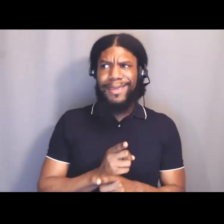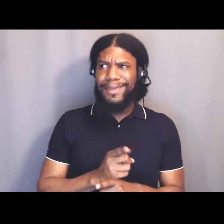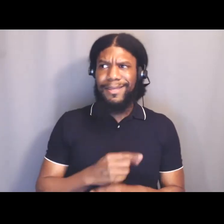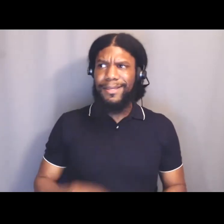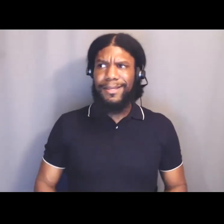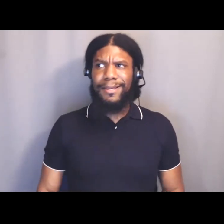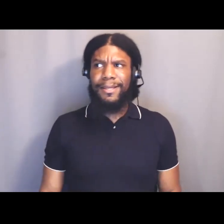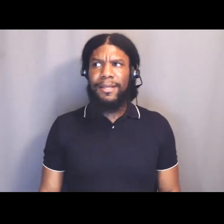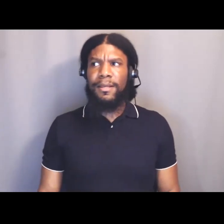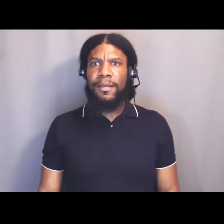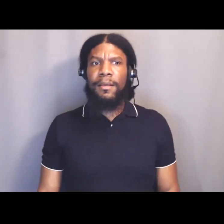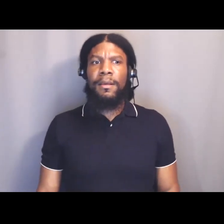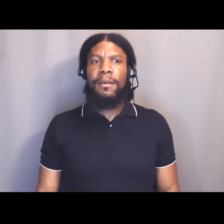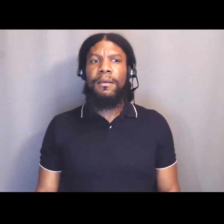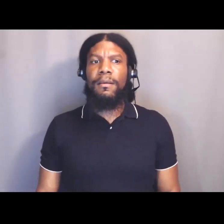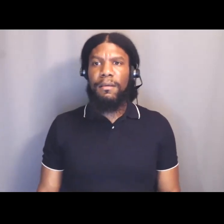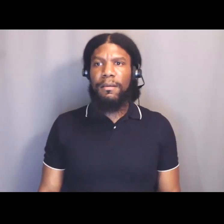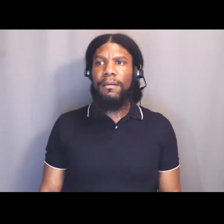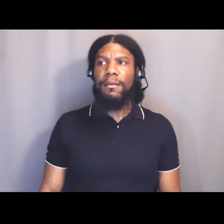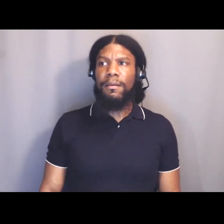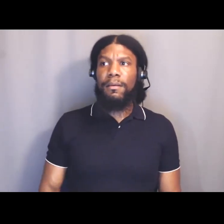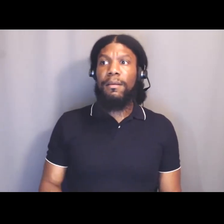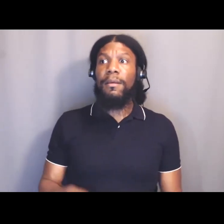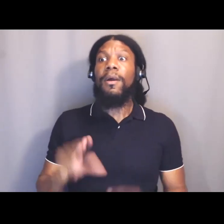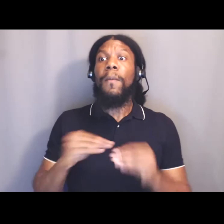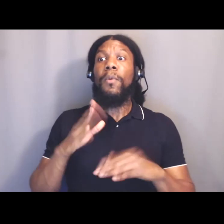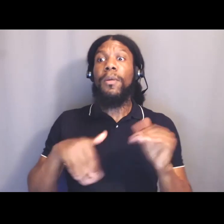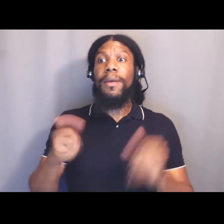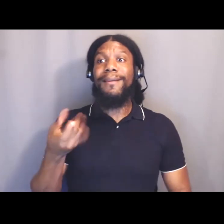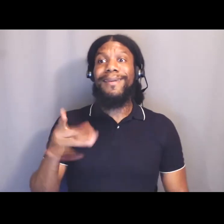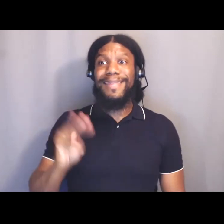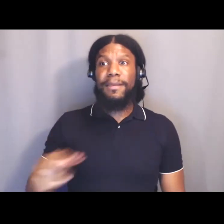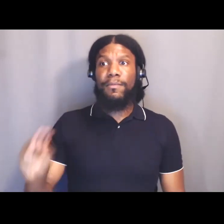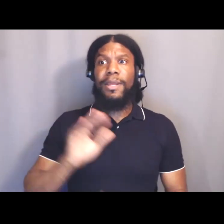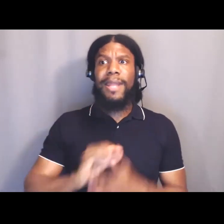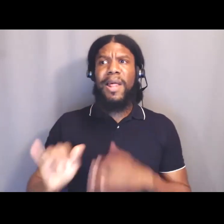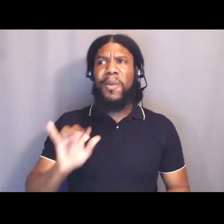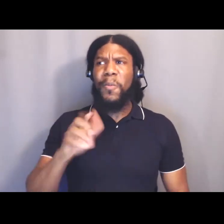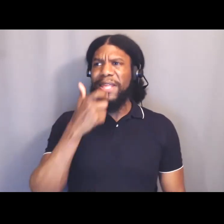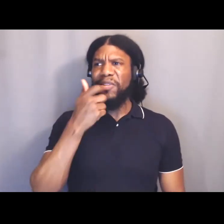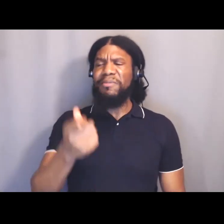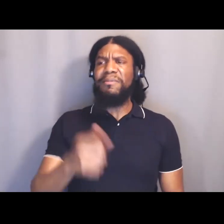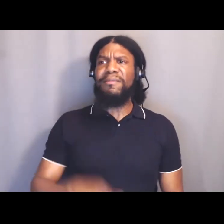Yeah, so it's gonna be more than $18 million. That's interesting, 'cause the starting salary